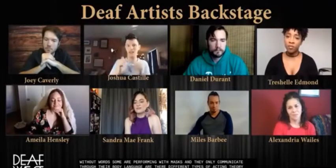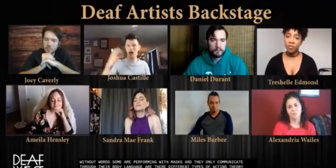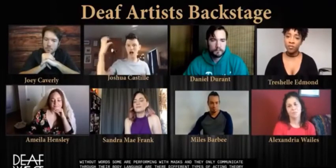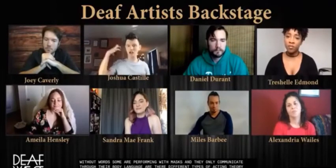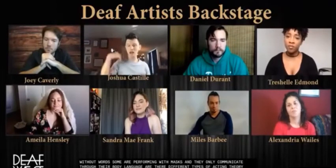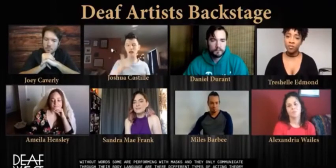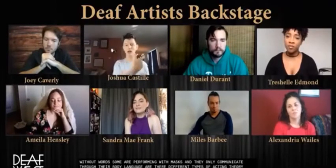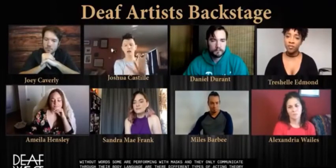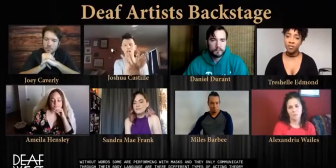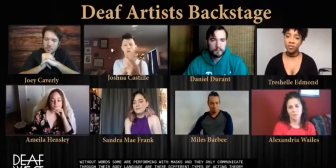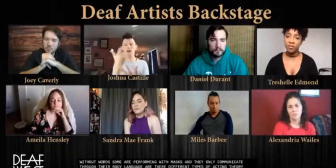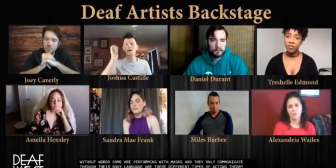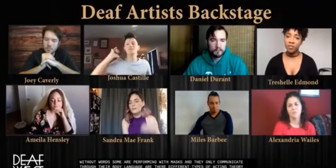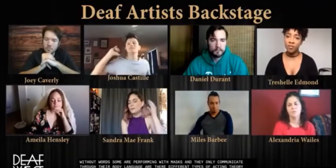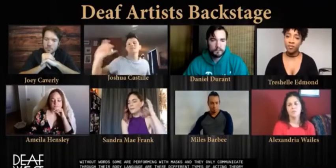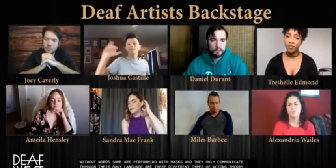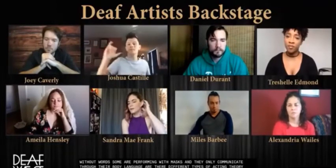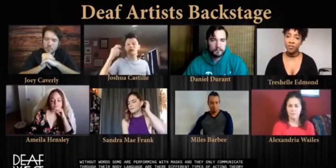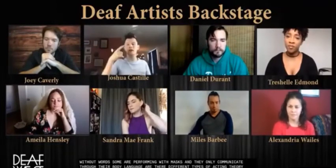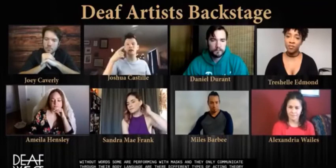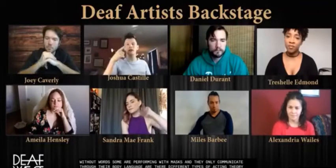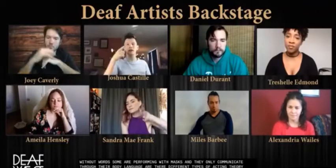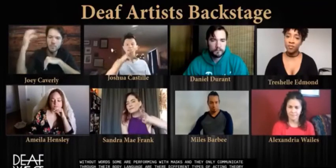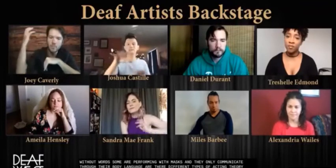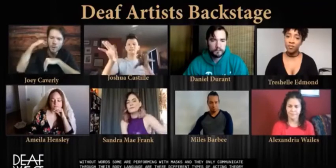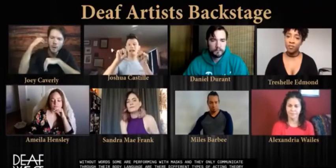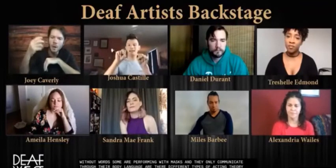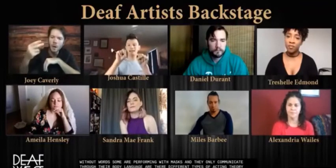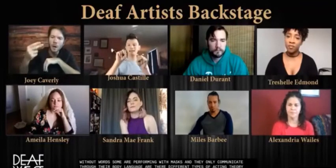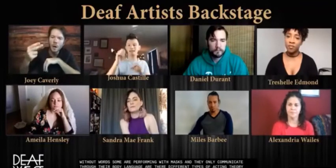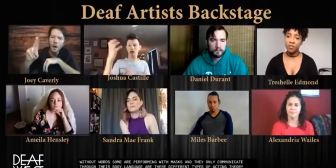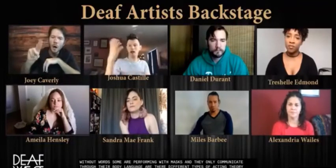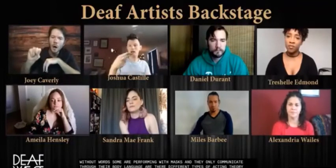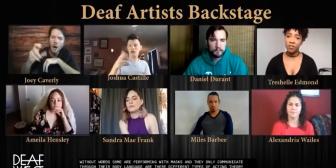And the ‘Hunchback (of Notre Dame)’ watching those shows--